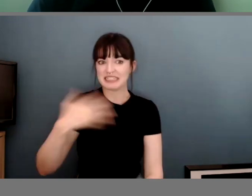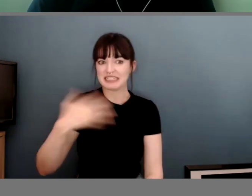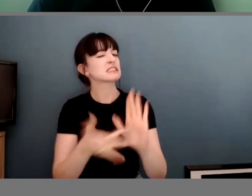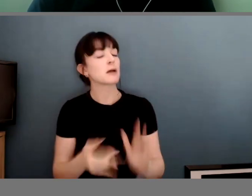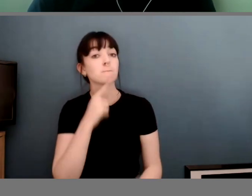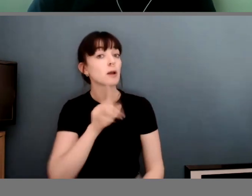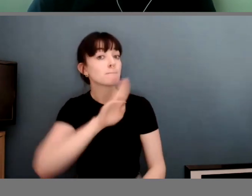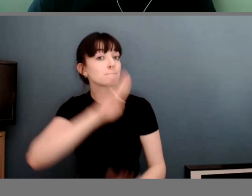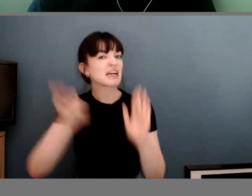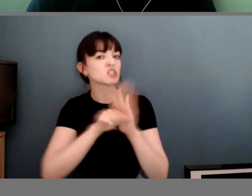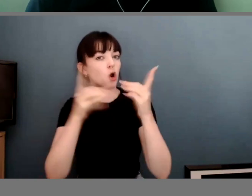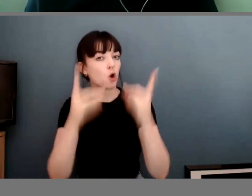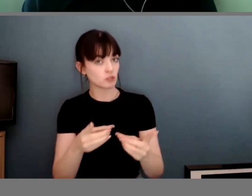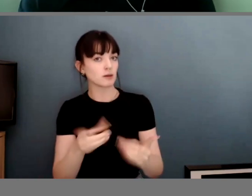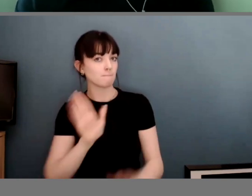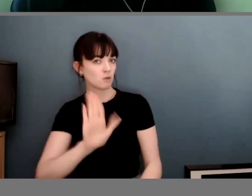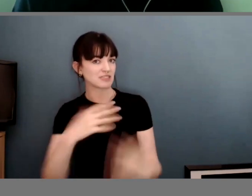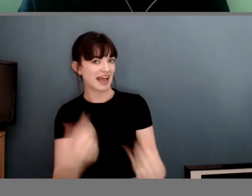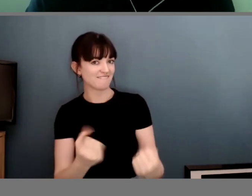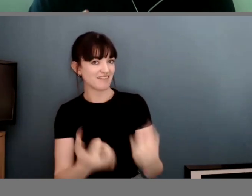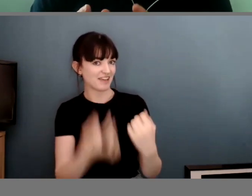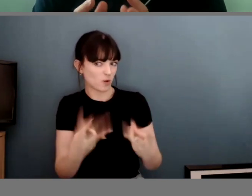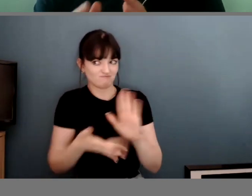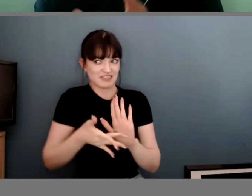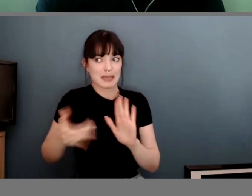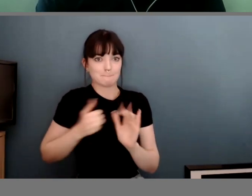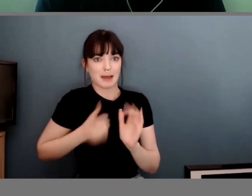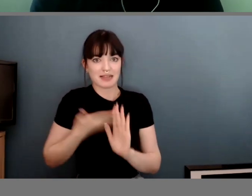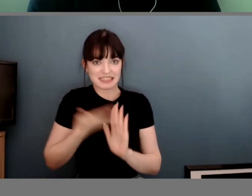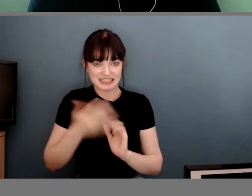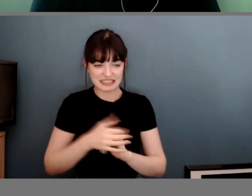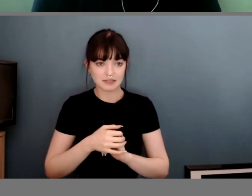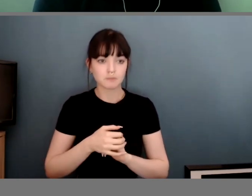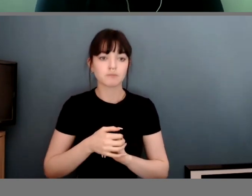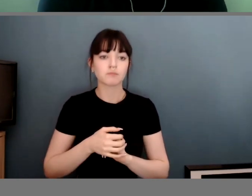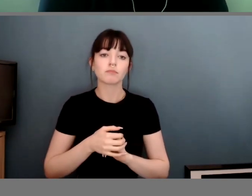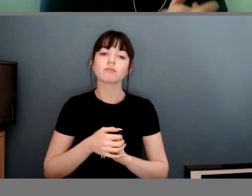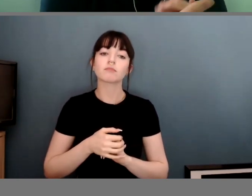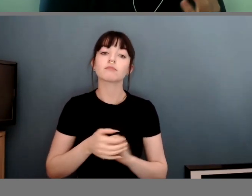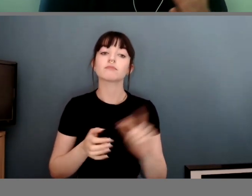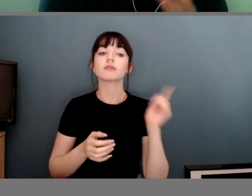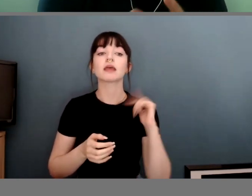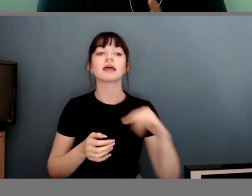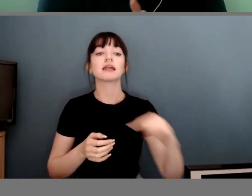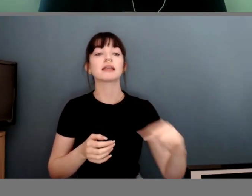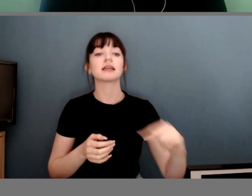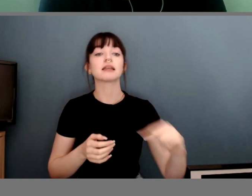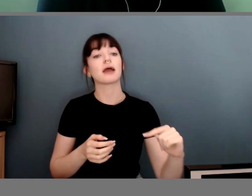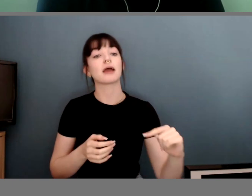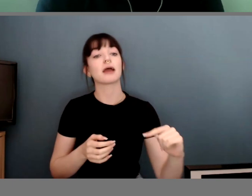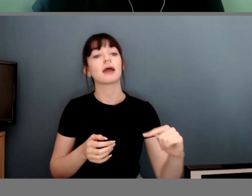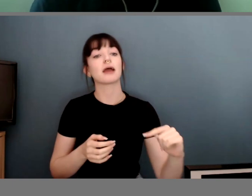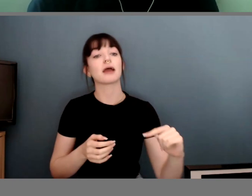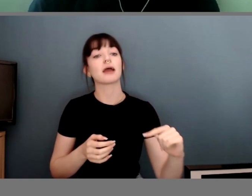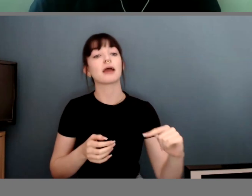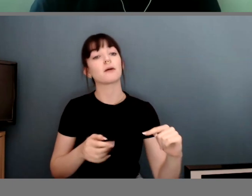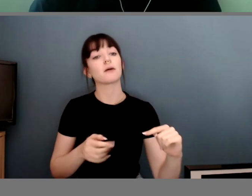exemptions. A very important piece as part of this is a new draft code of practice which also